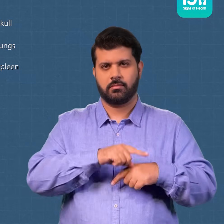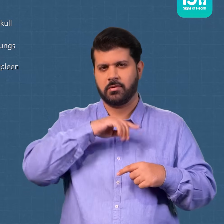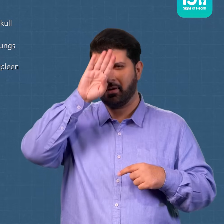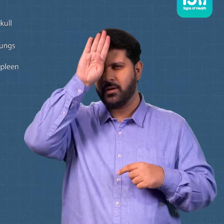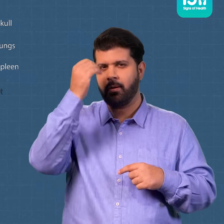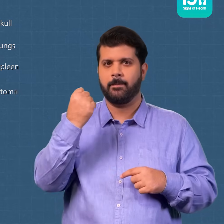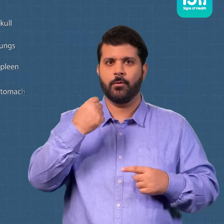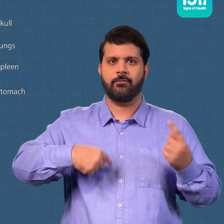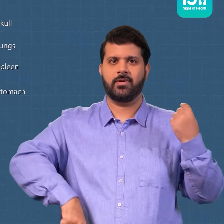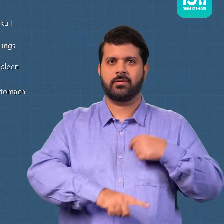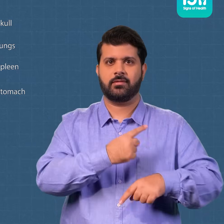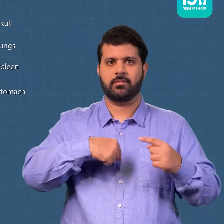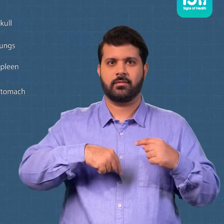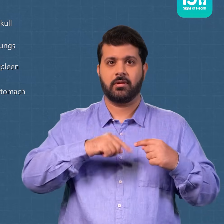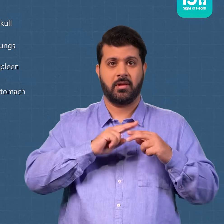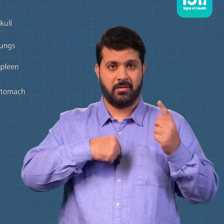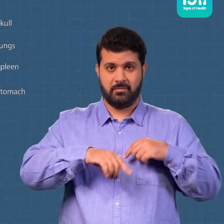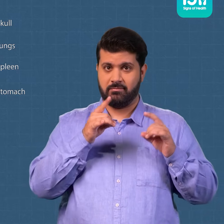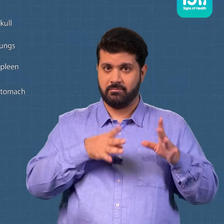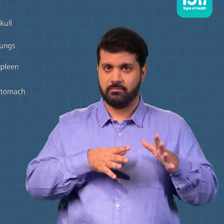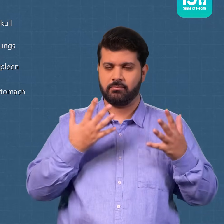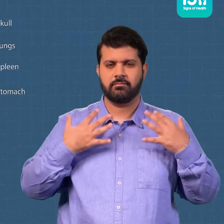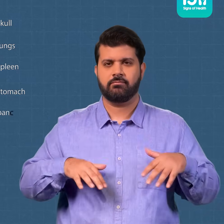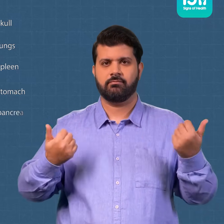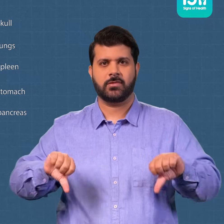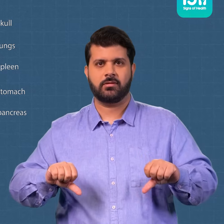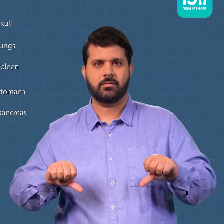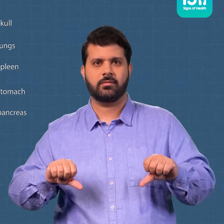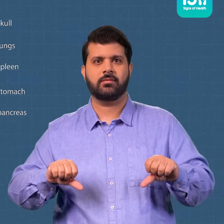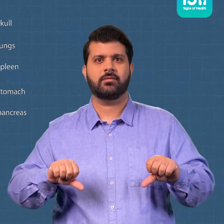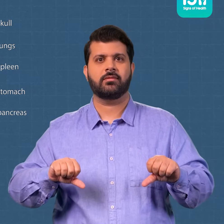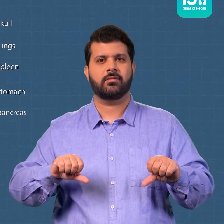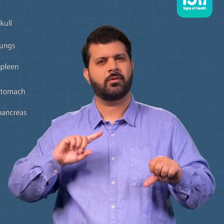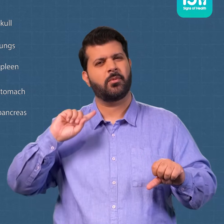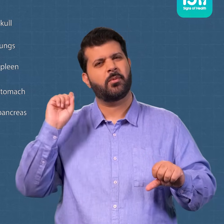These are important. If you don’t take care of your body, it can lead to serious problems.